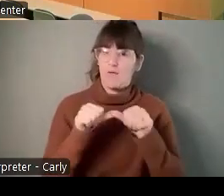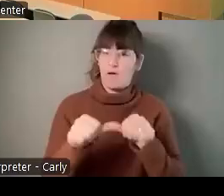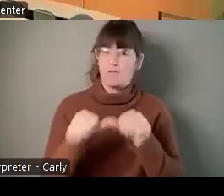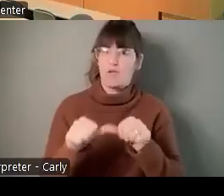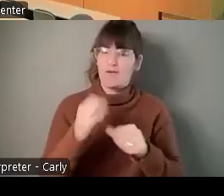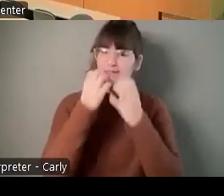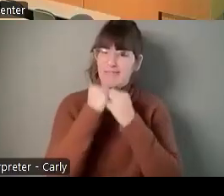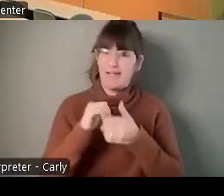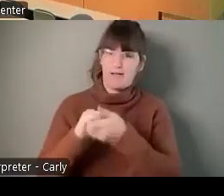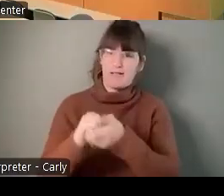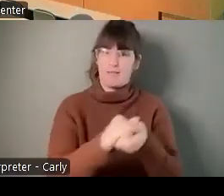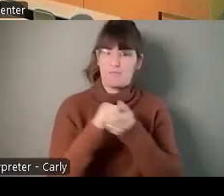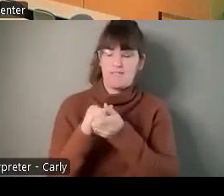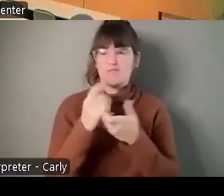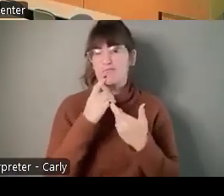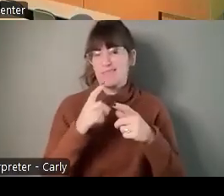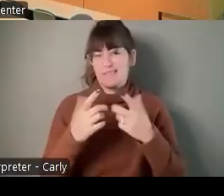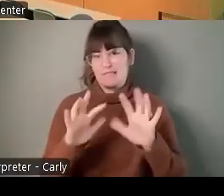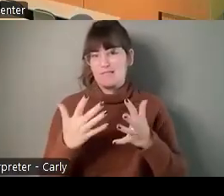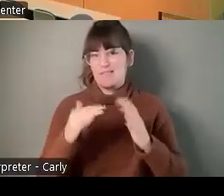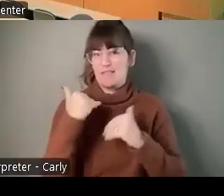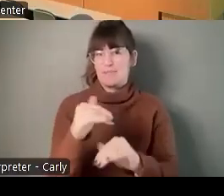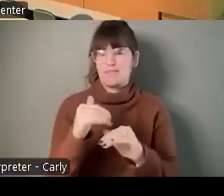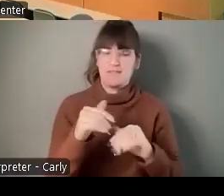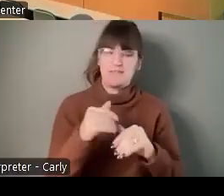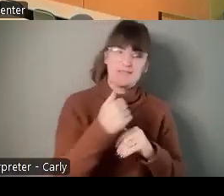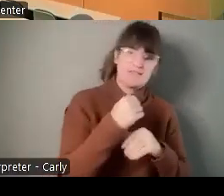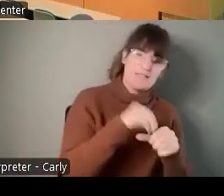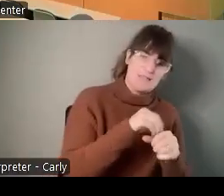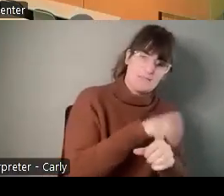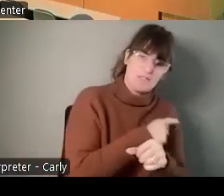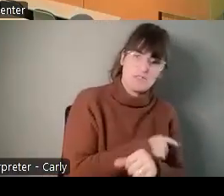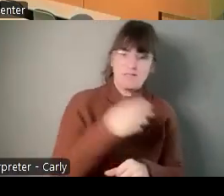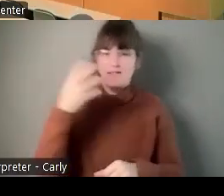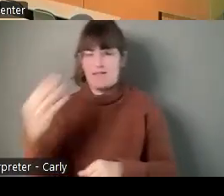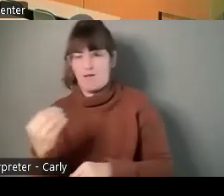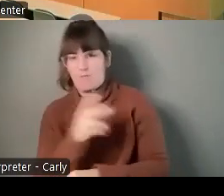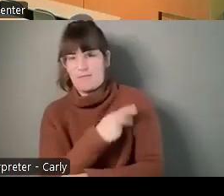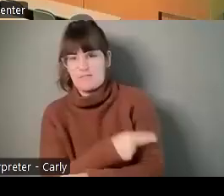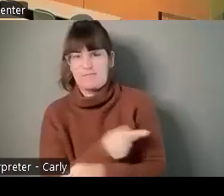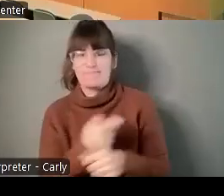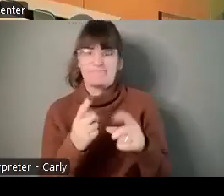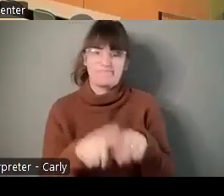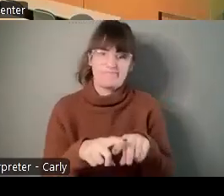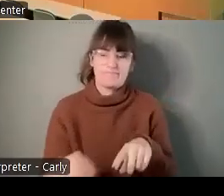nature of inpatient to outpatient. Um but we have heard from many outpatient therapists that it is a